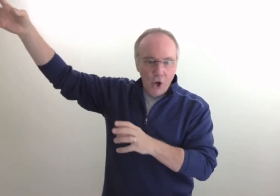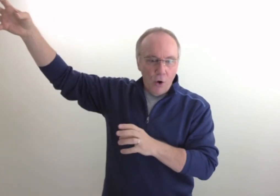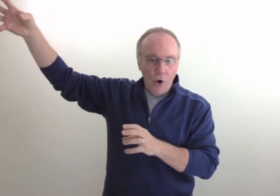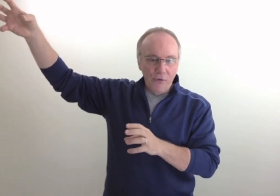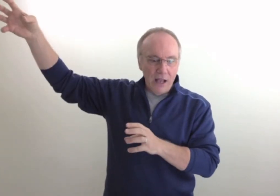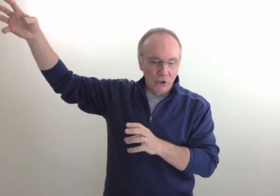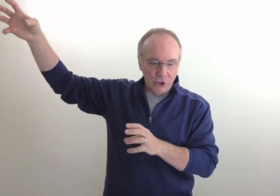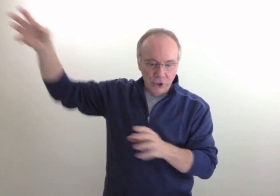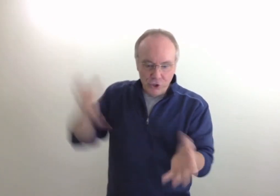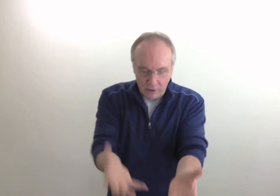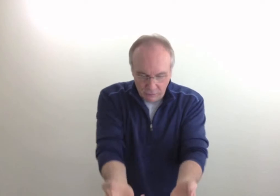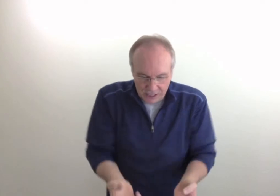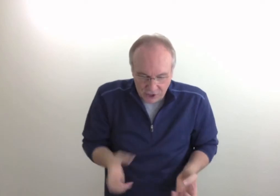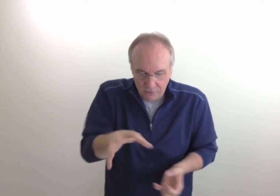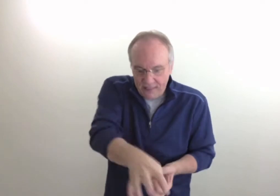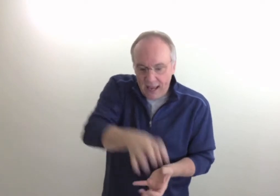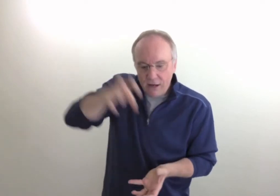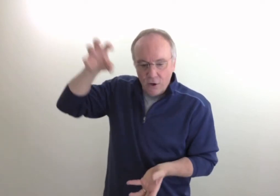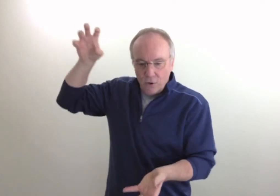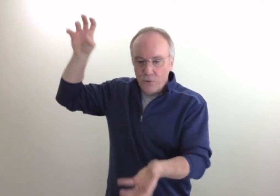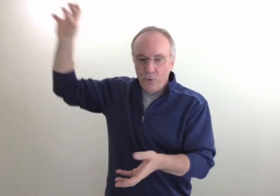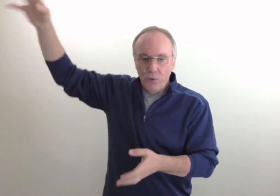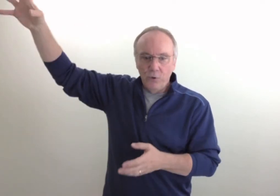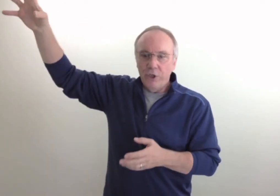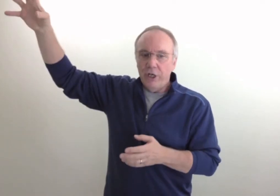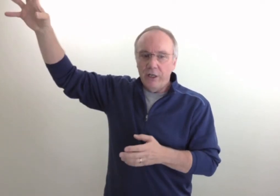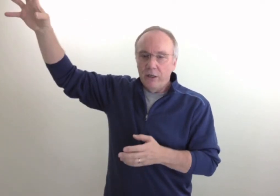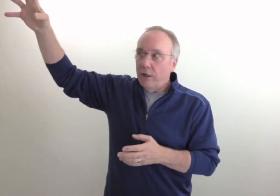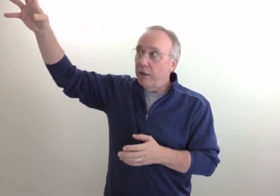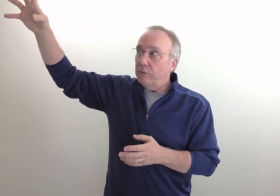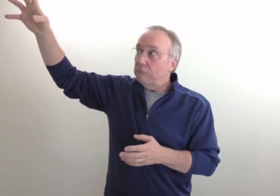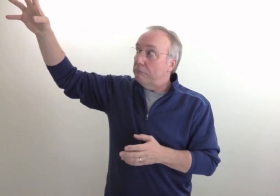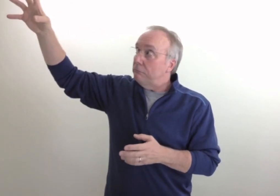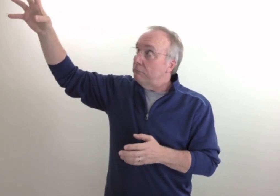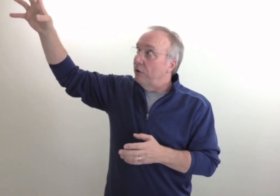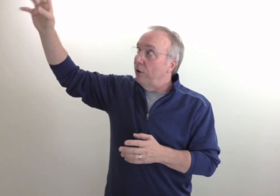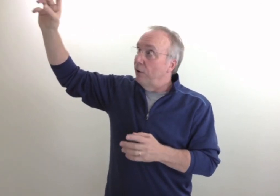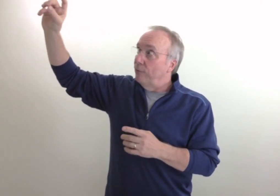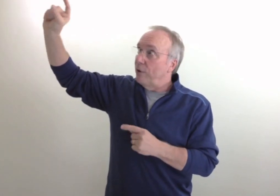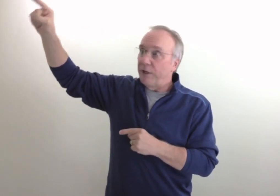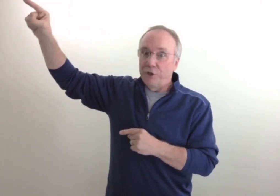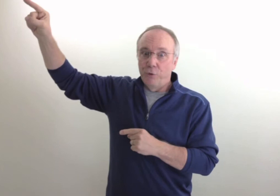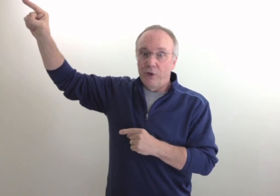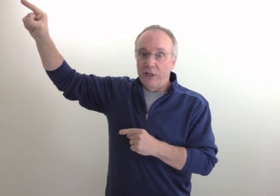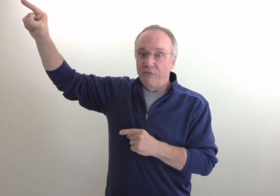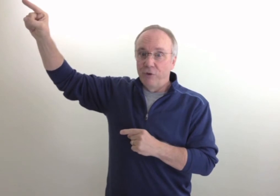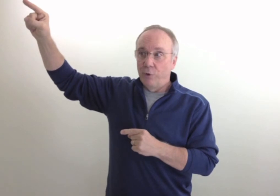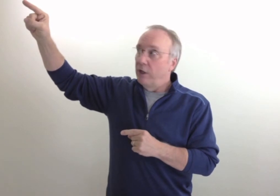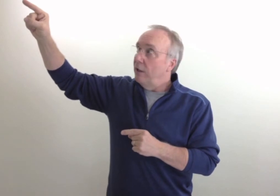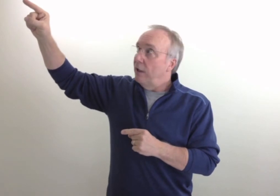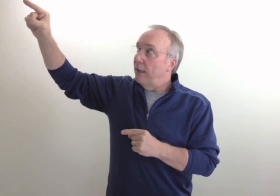Oh, that looks good too. Oh,oh. What am I going to do with all of that food?